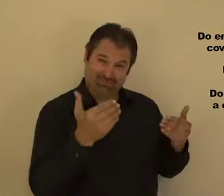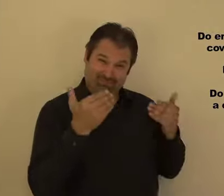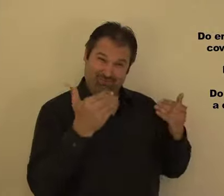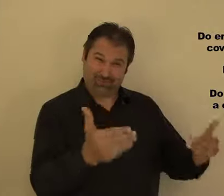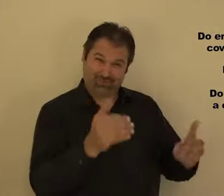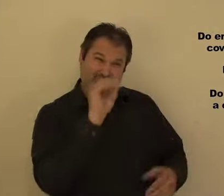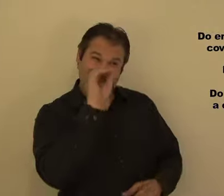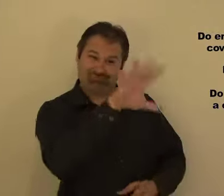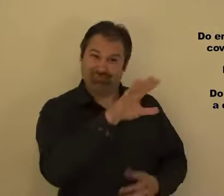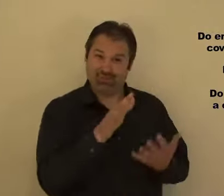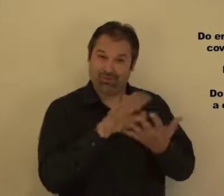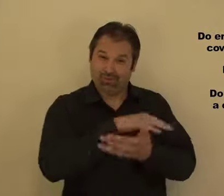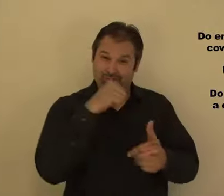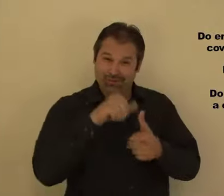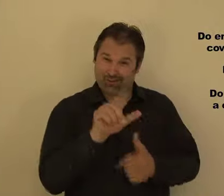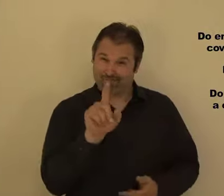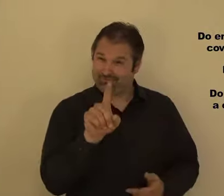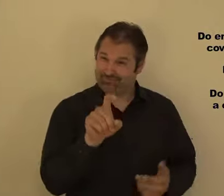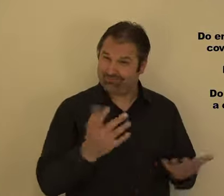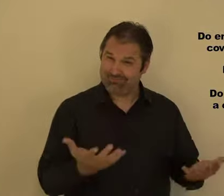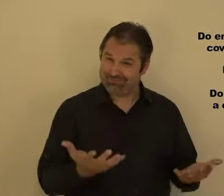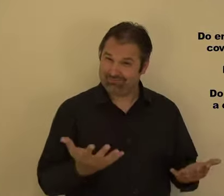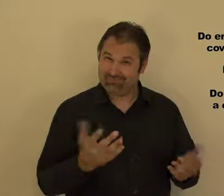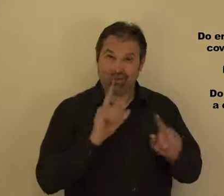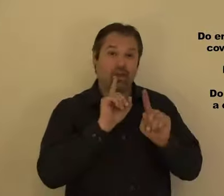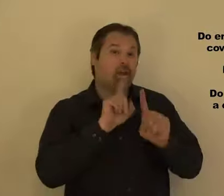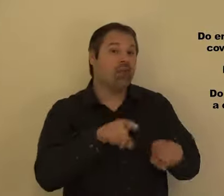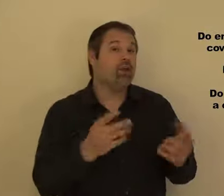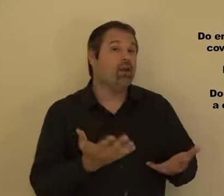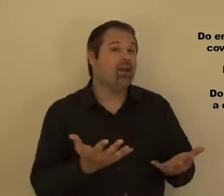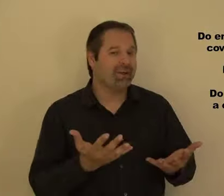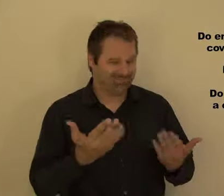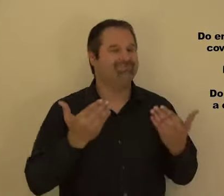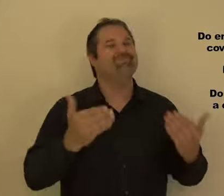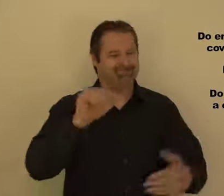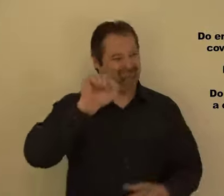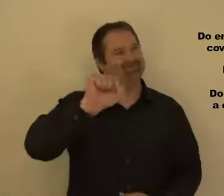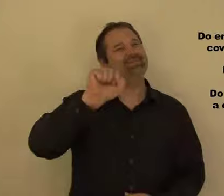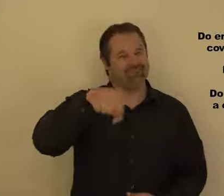Since you don't know if the employer will read